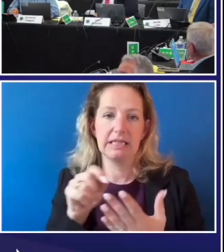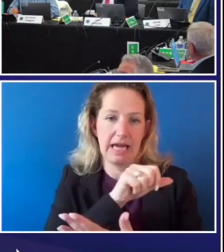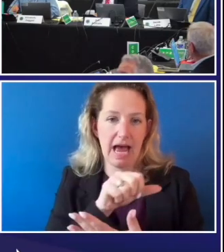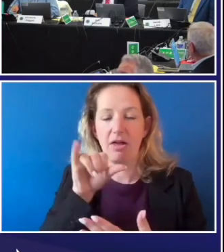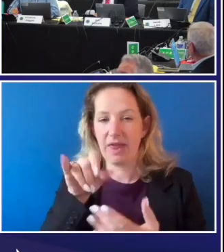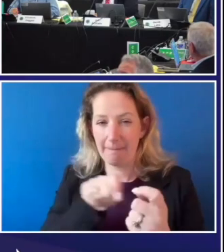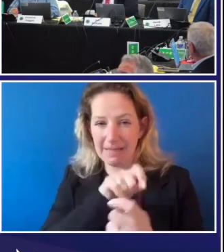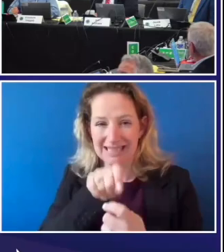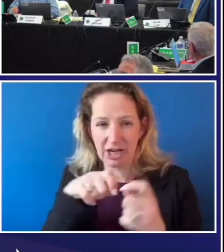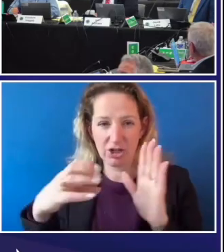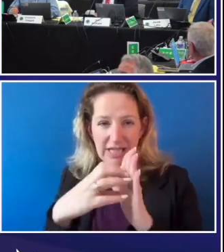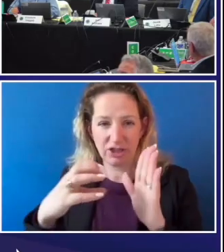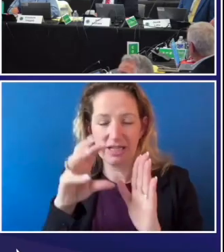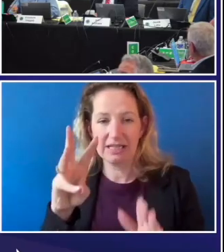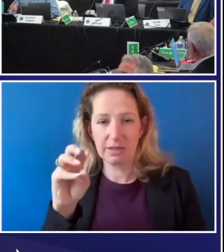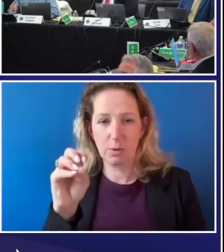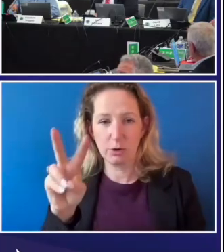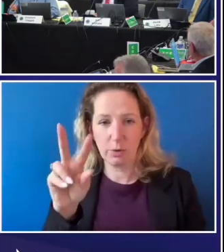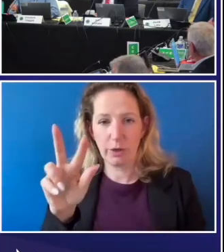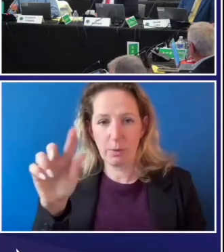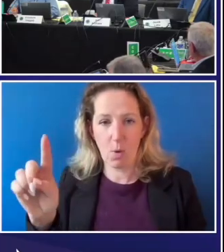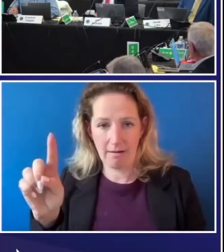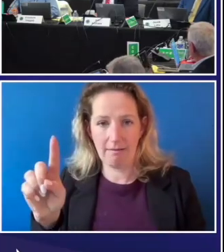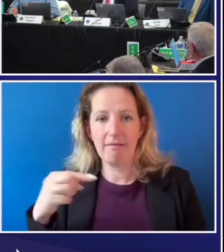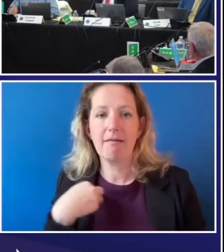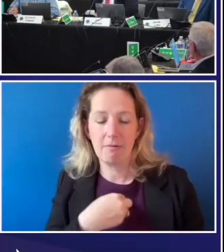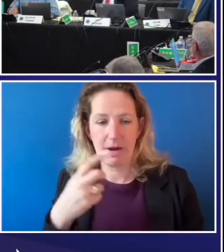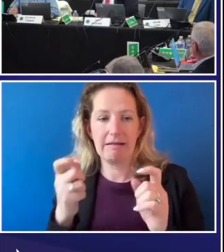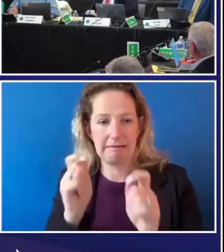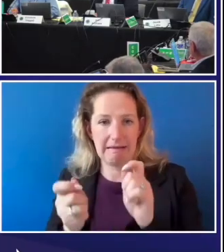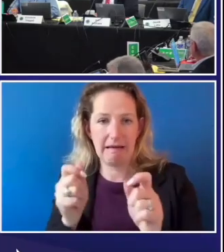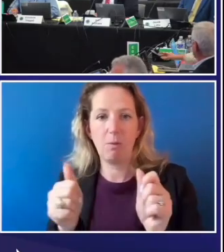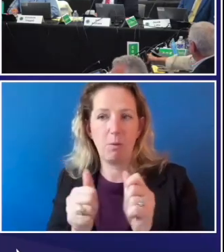60231 and it only deals with initial renewals of recognition.